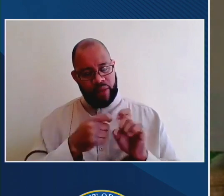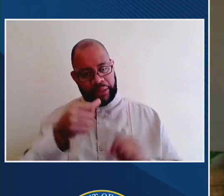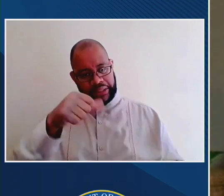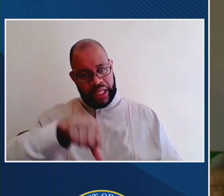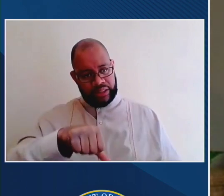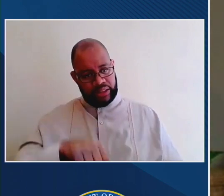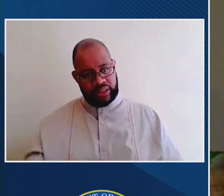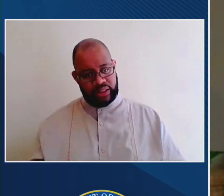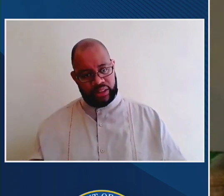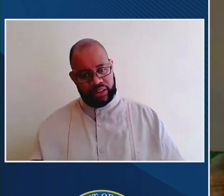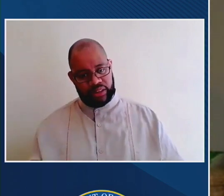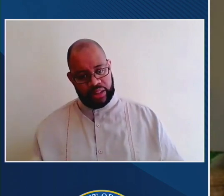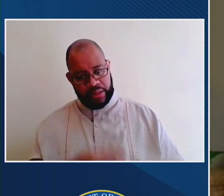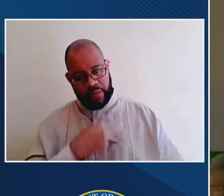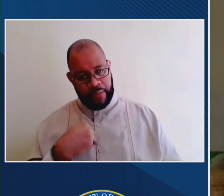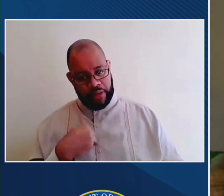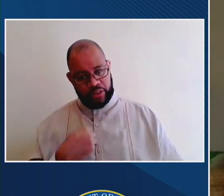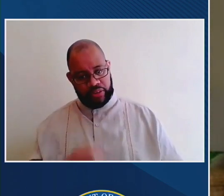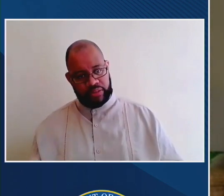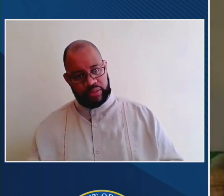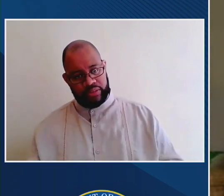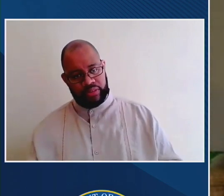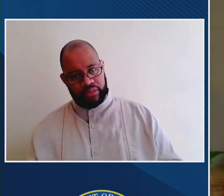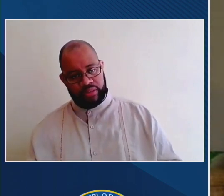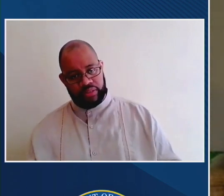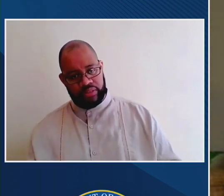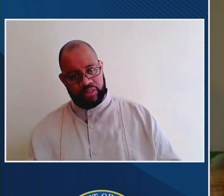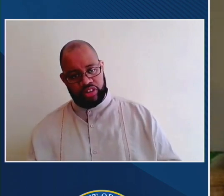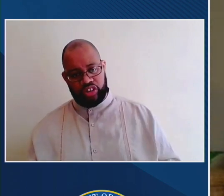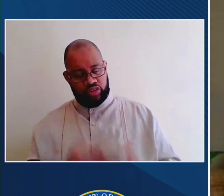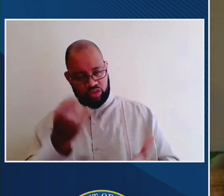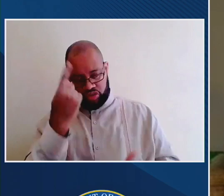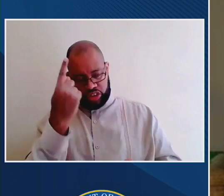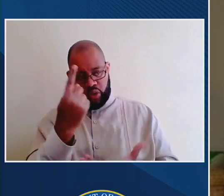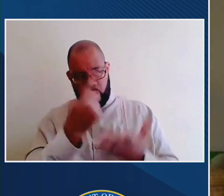member, from the dissenting members, just to understand what their objection is.